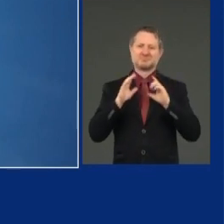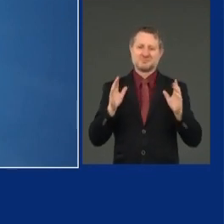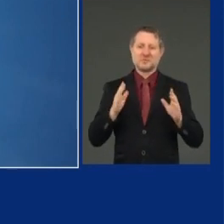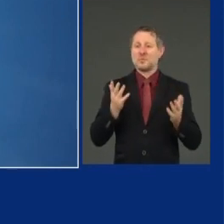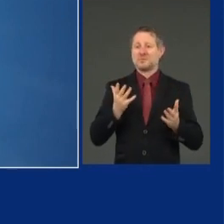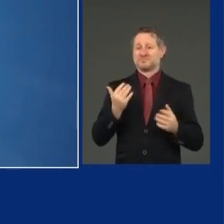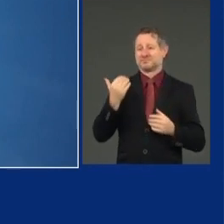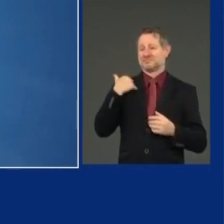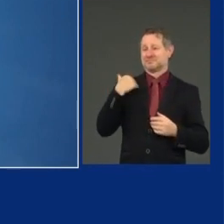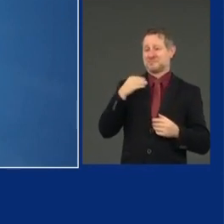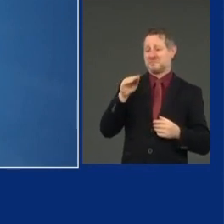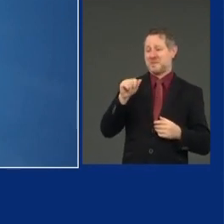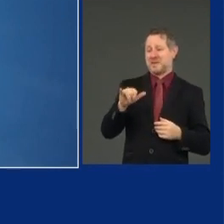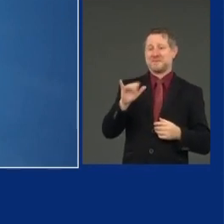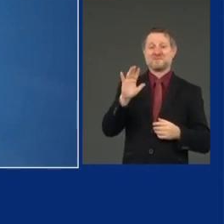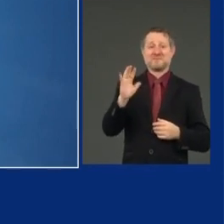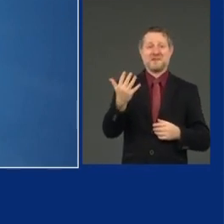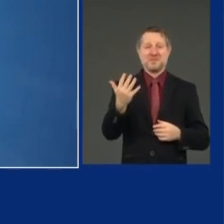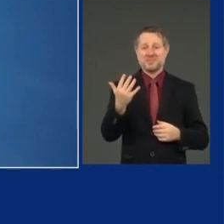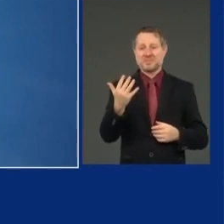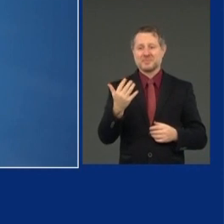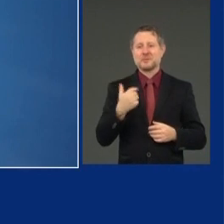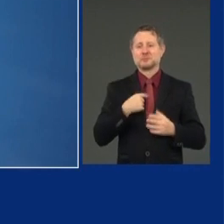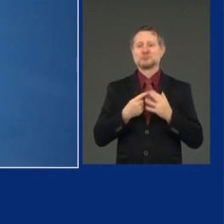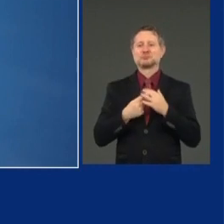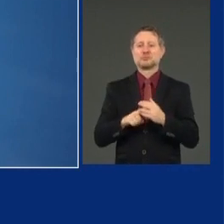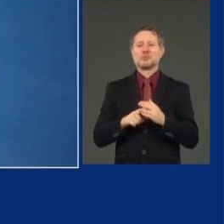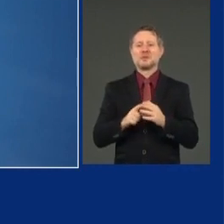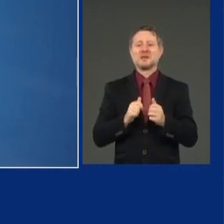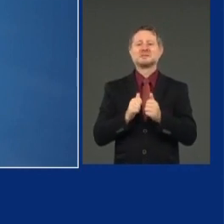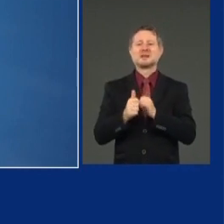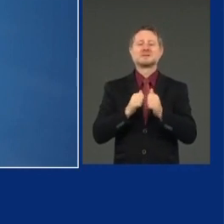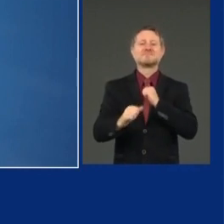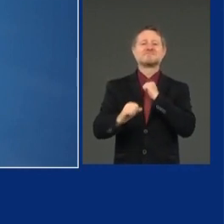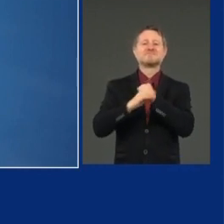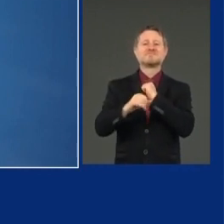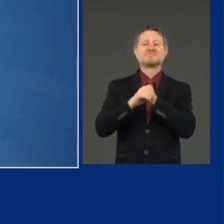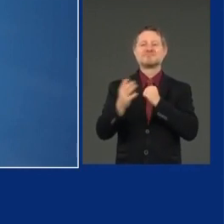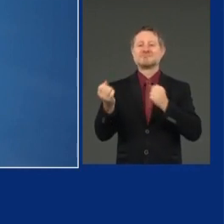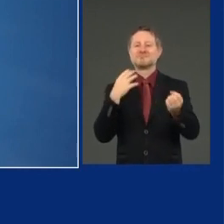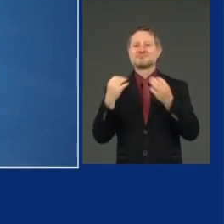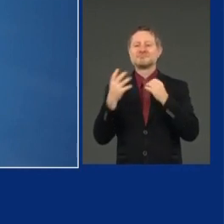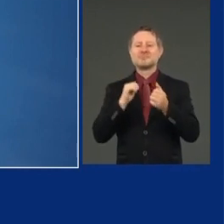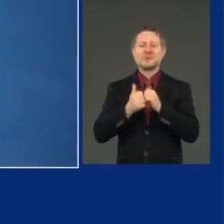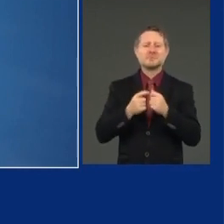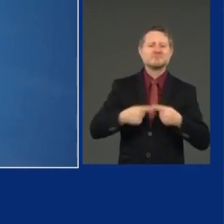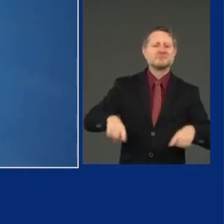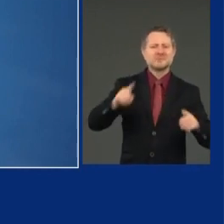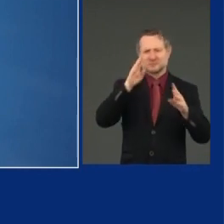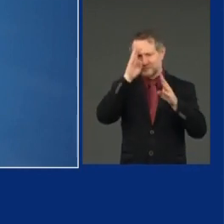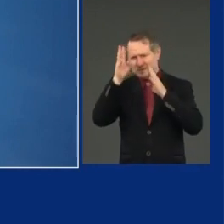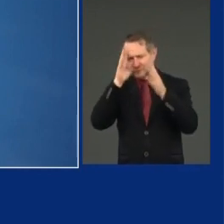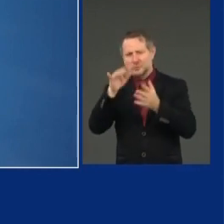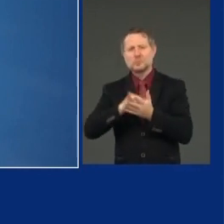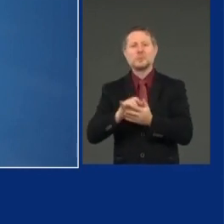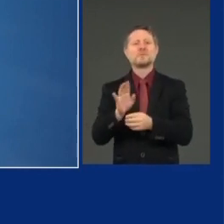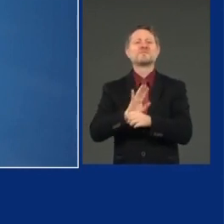WORK. WEAR A MASK.